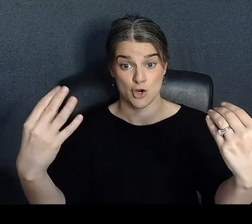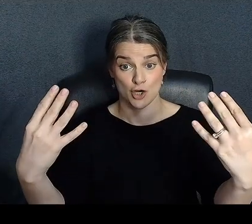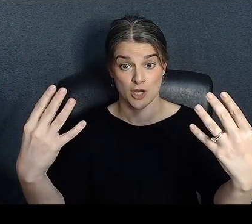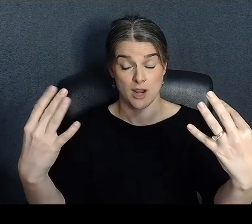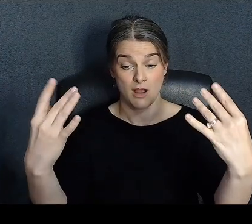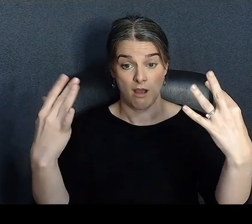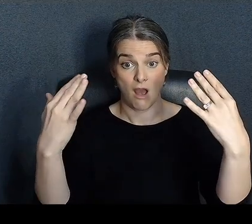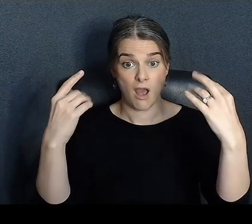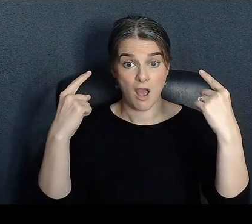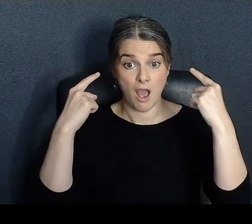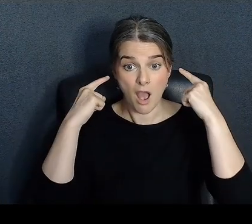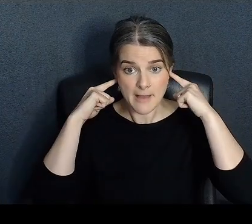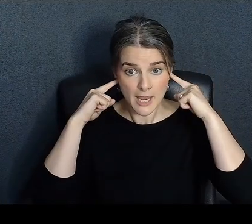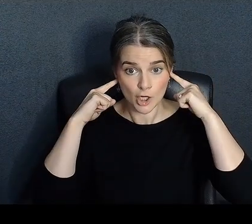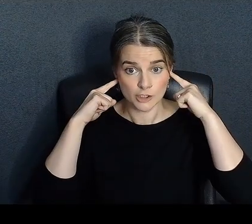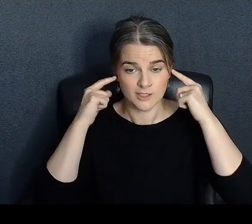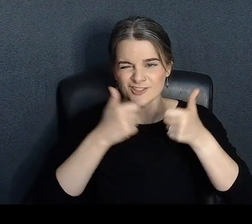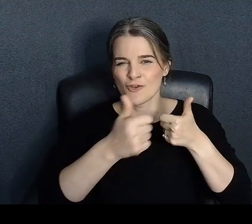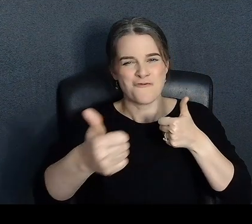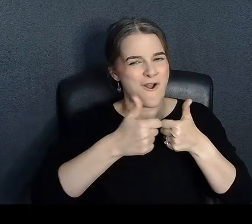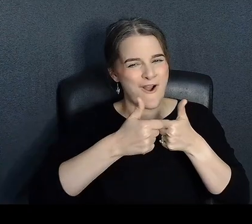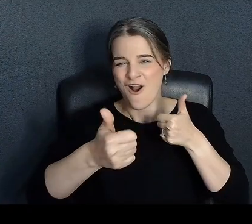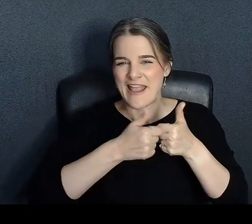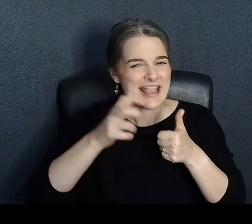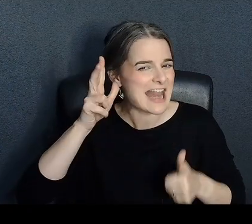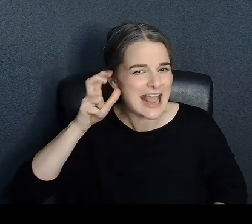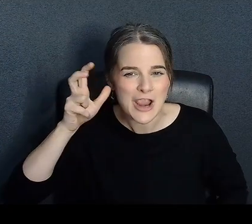is just too far away, and it just gets wonky.